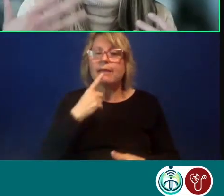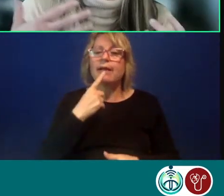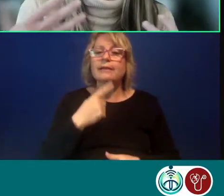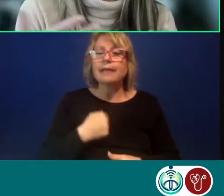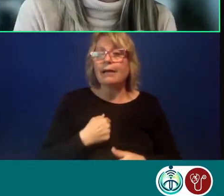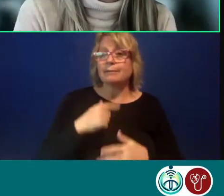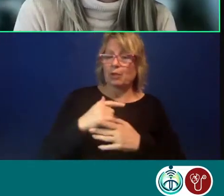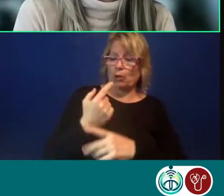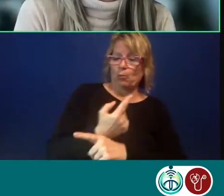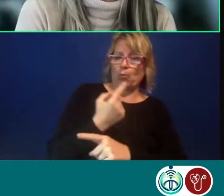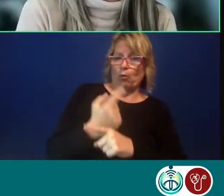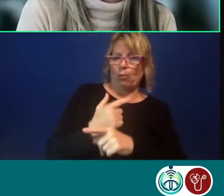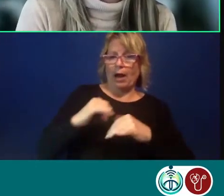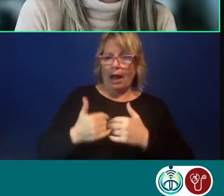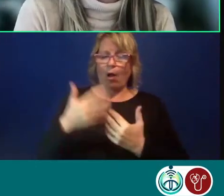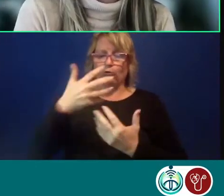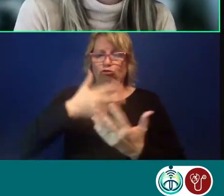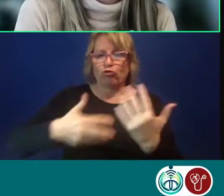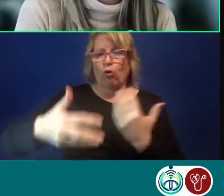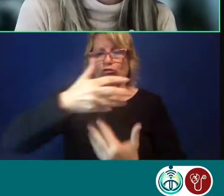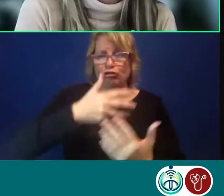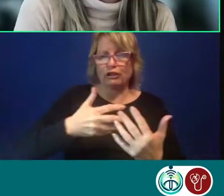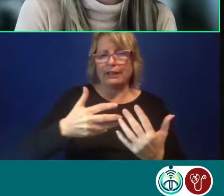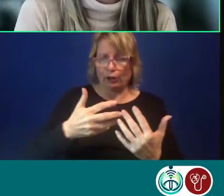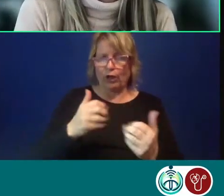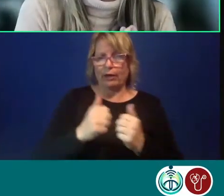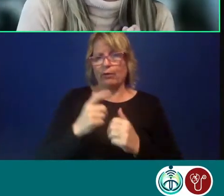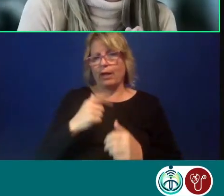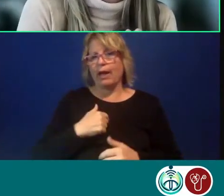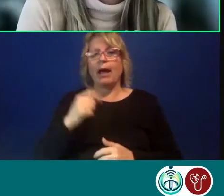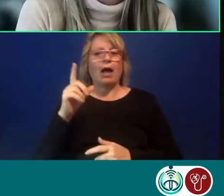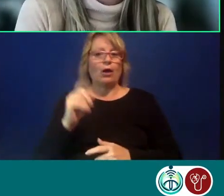appropriate ways to socially interact with you. It's something that I do every single day, just